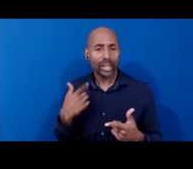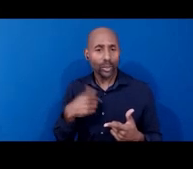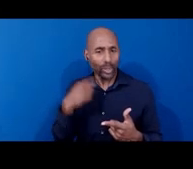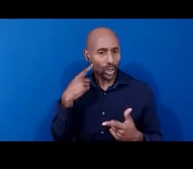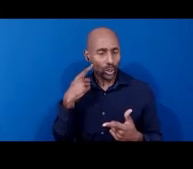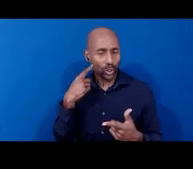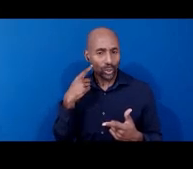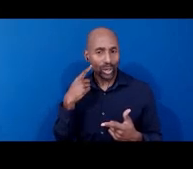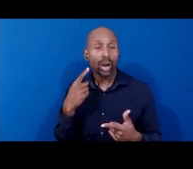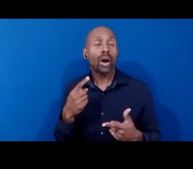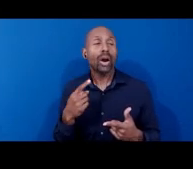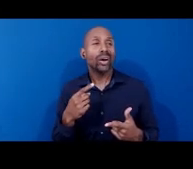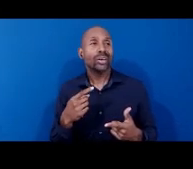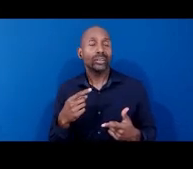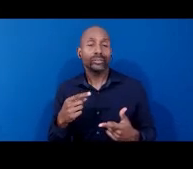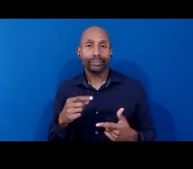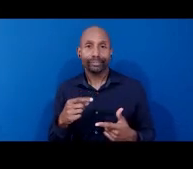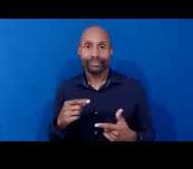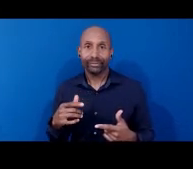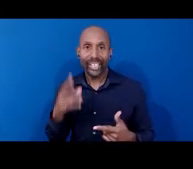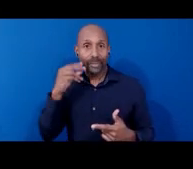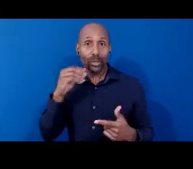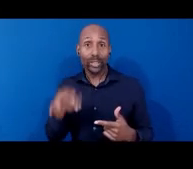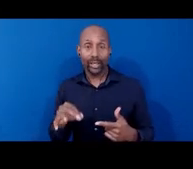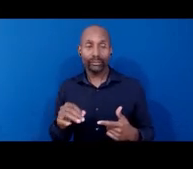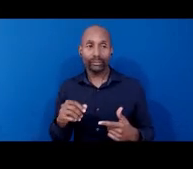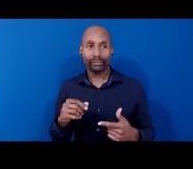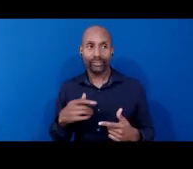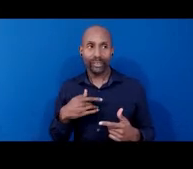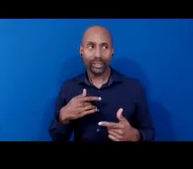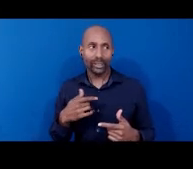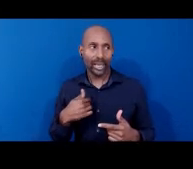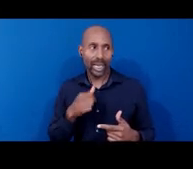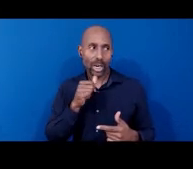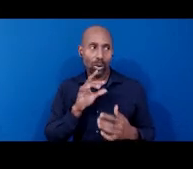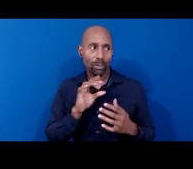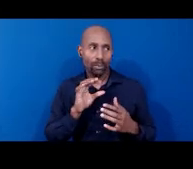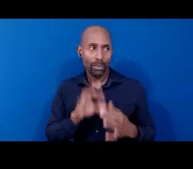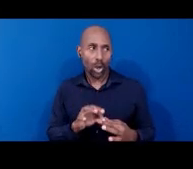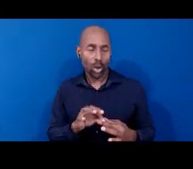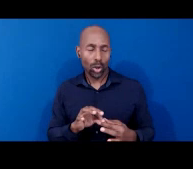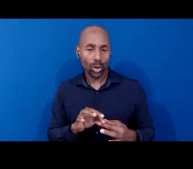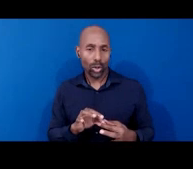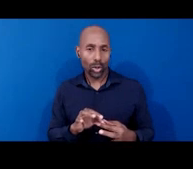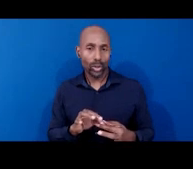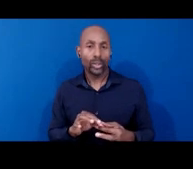So you can see on this chart some of the words we heard that iterated on belonging and non belonging.